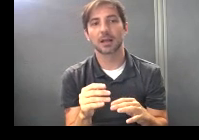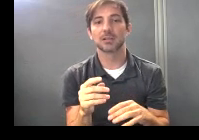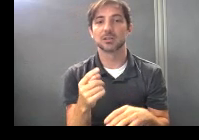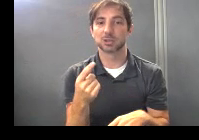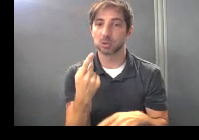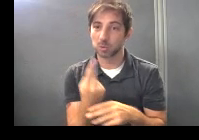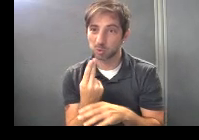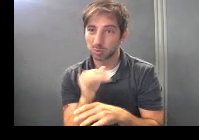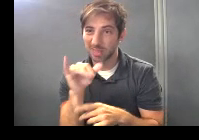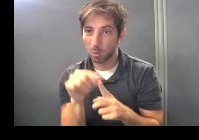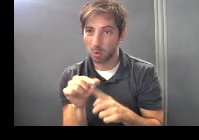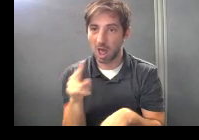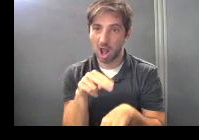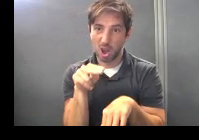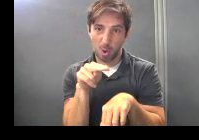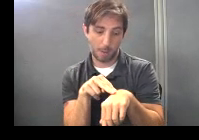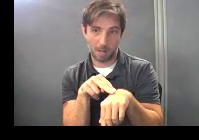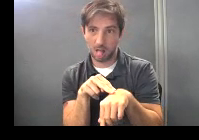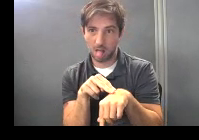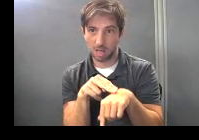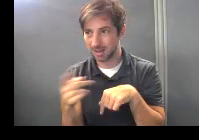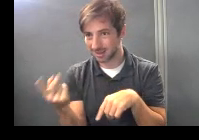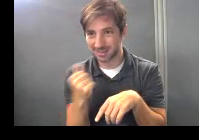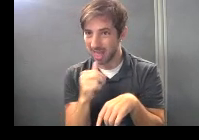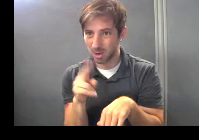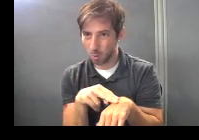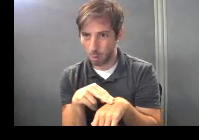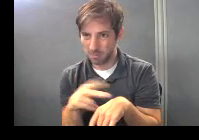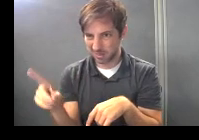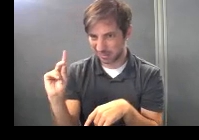THAT PEOPLE ARE NORMAL OR NOT. THAT'S STIGMATIZING.